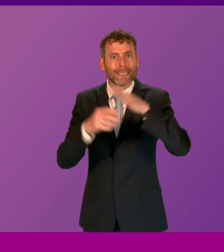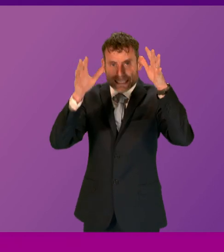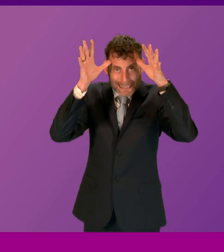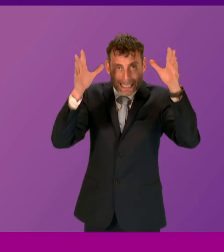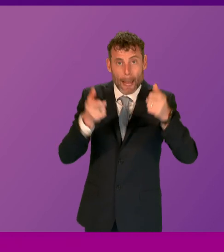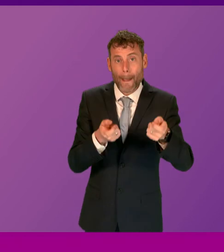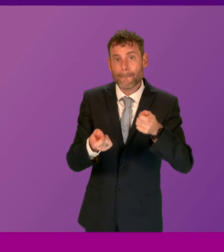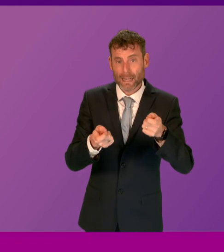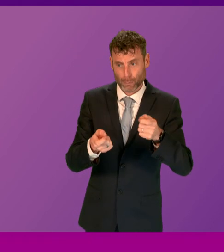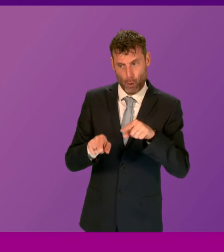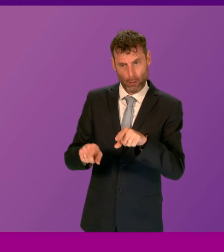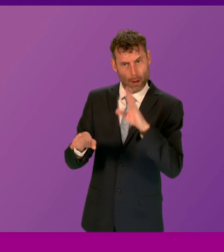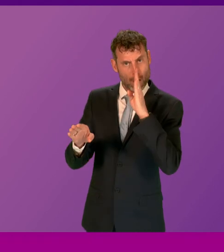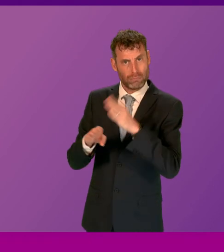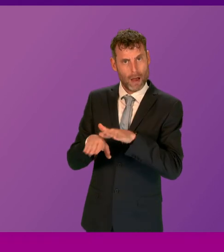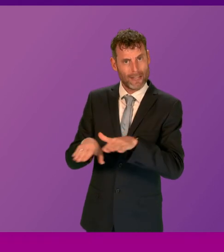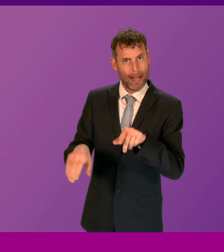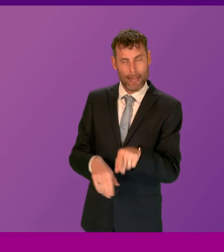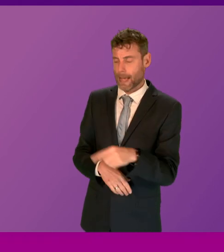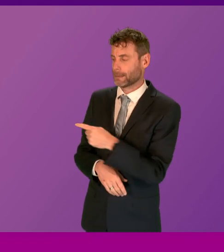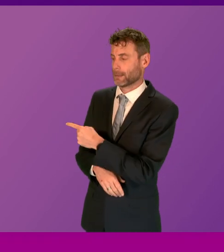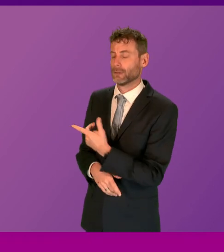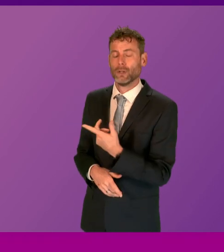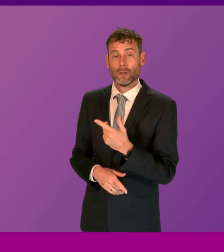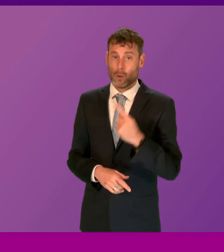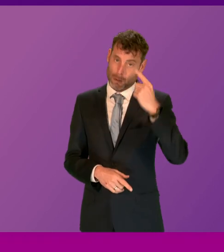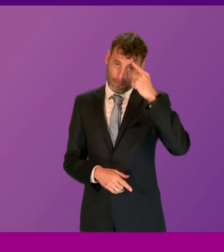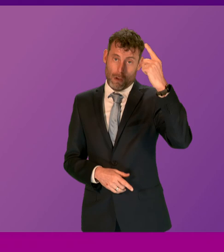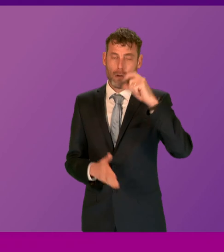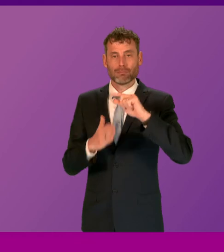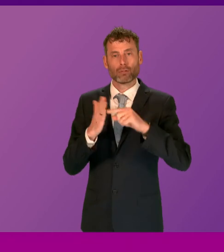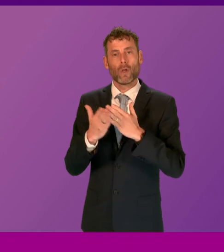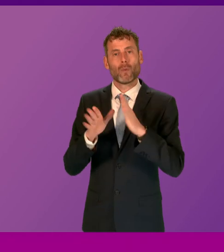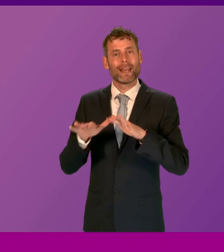Through a pioneering pilot project, NatureScot has been supporting community deer stalking